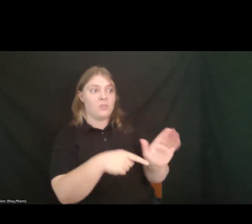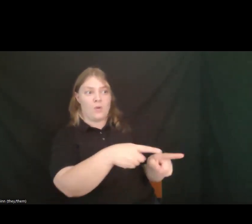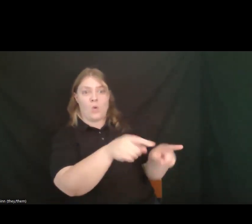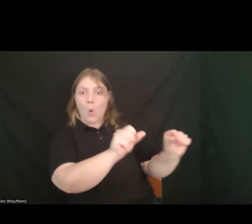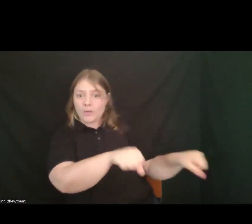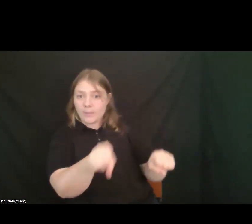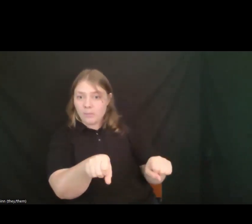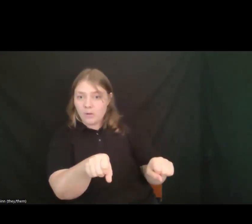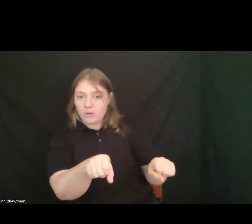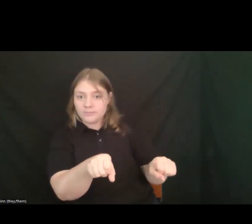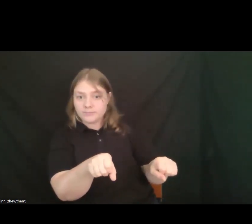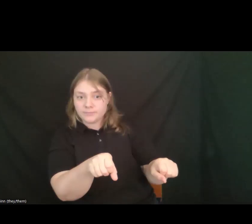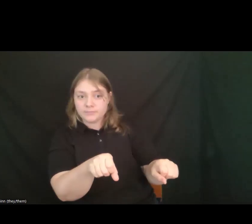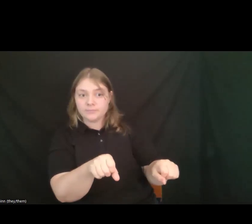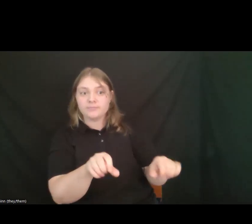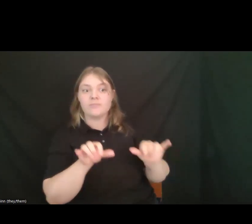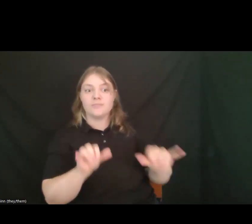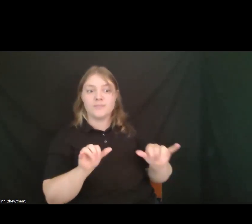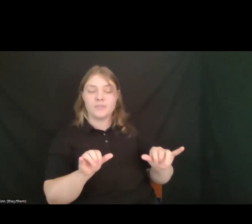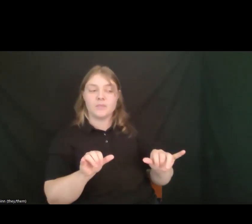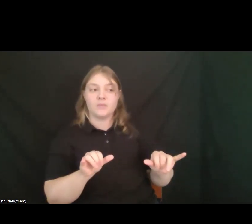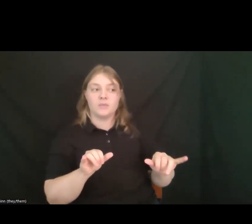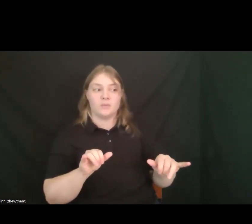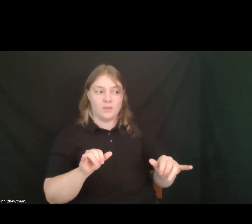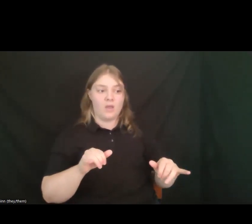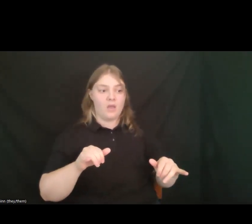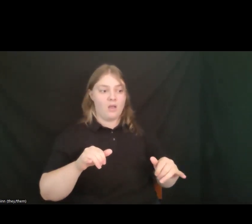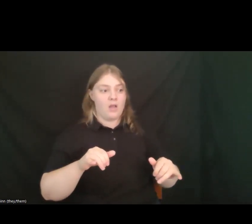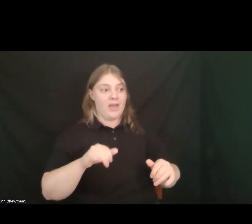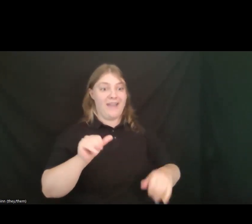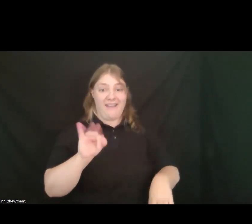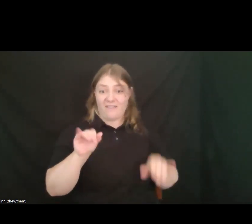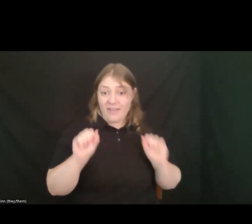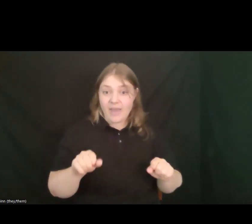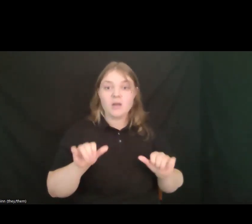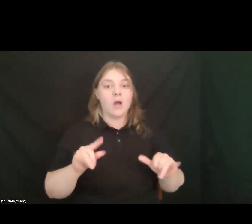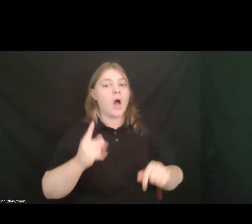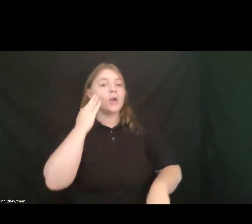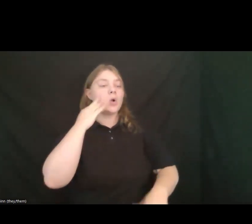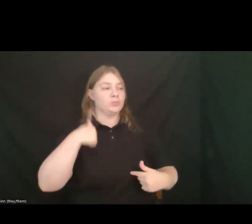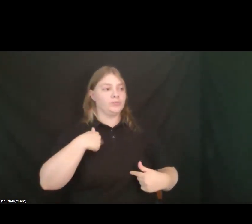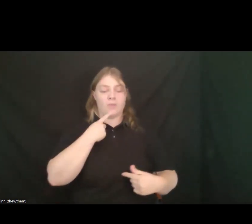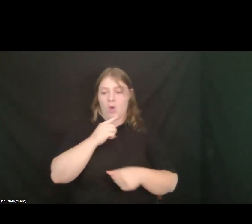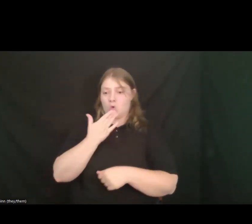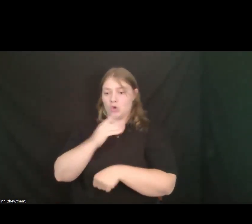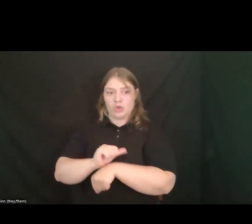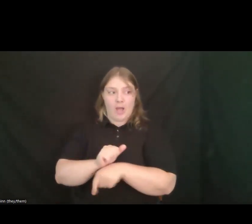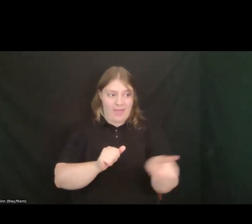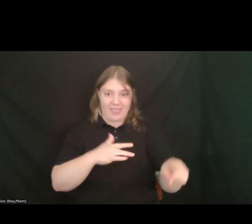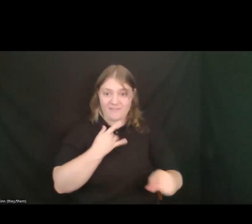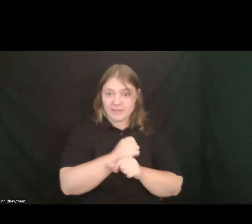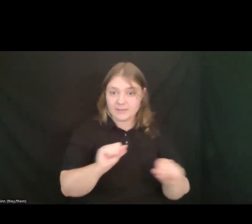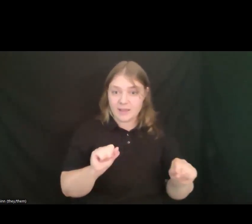and so that makes me know that I've done a good job when they are feeling safe my practice to